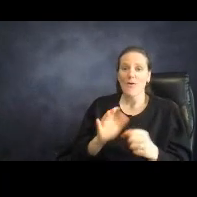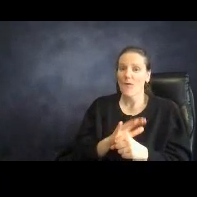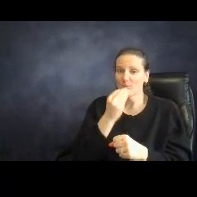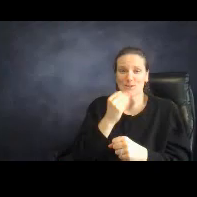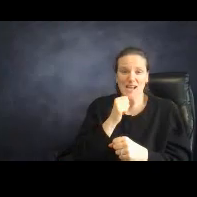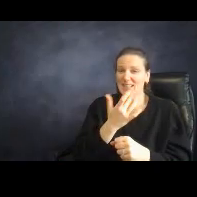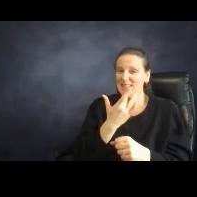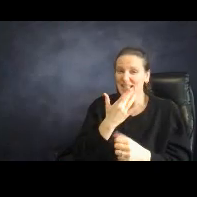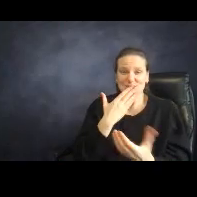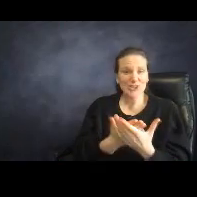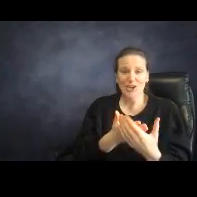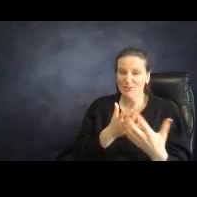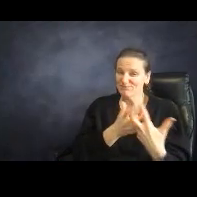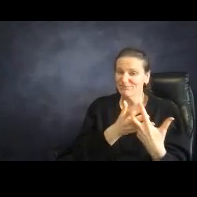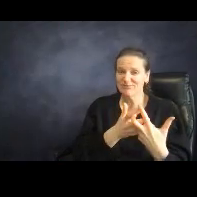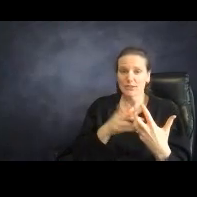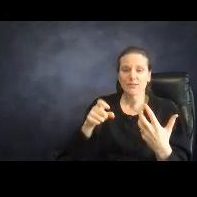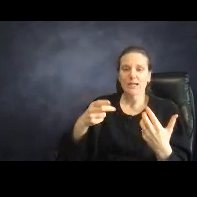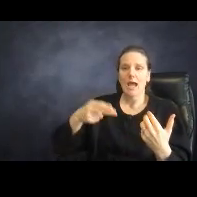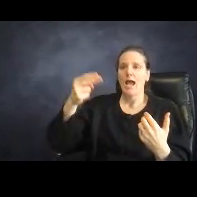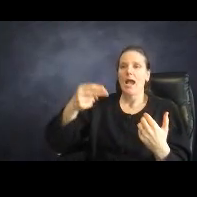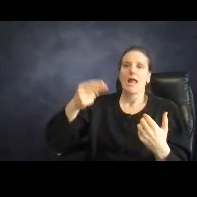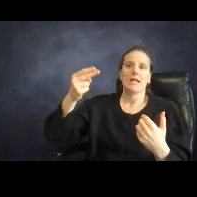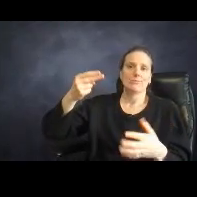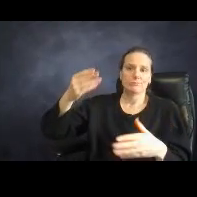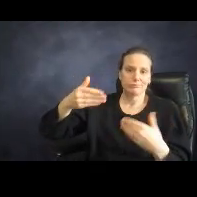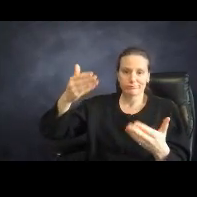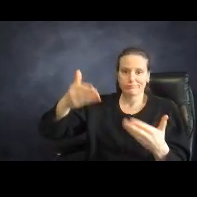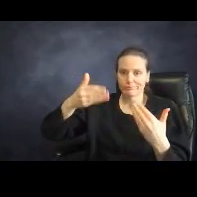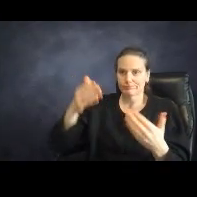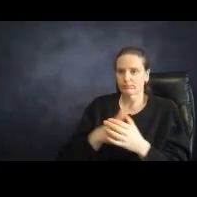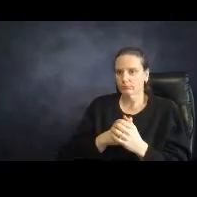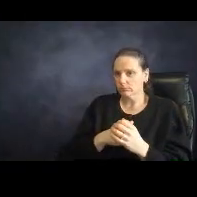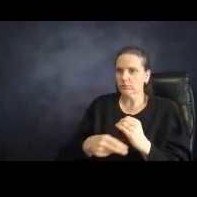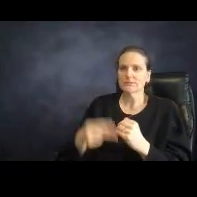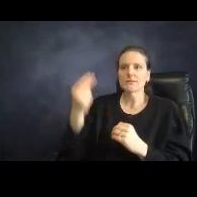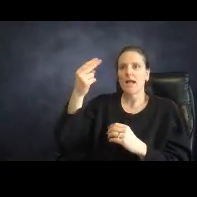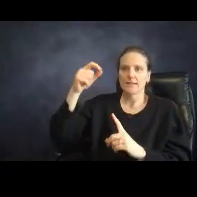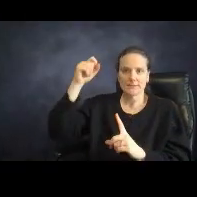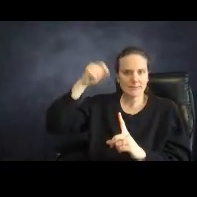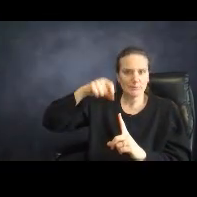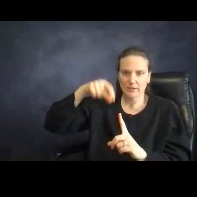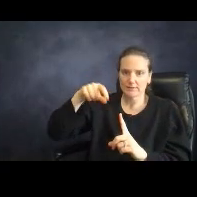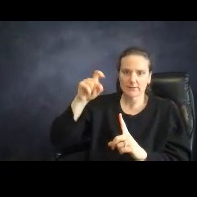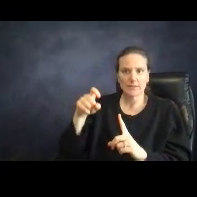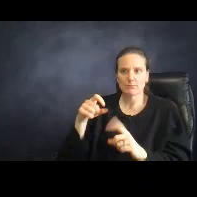You need that high, that like high stimulus. It needs to be potent, it needs to be salty, it needs